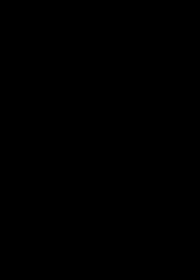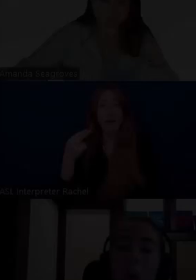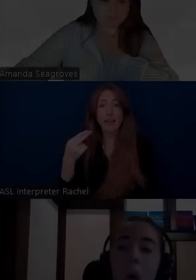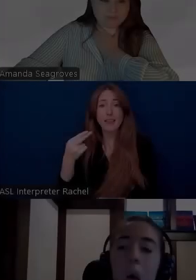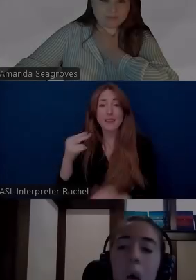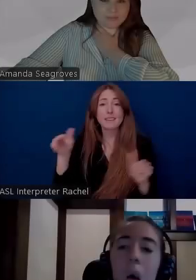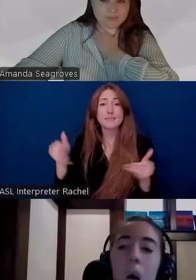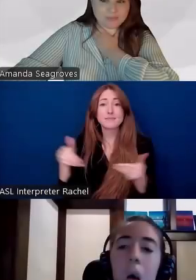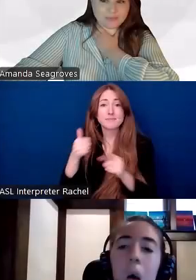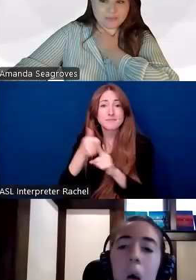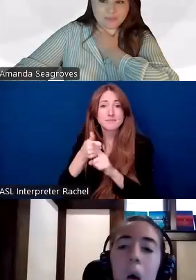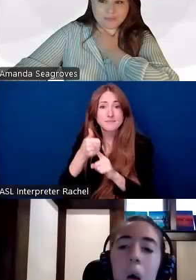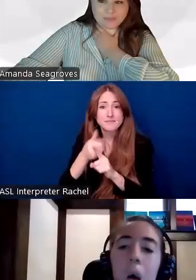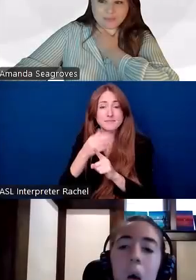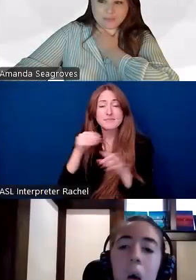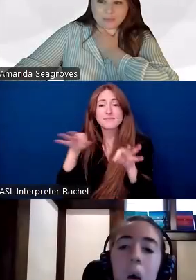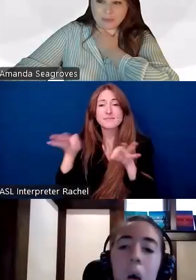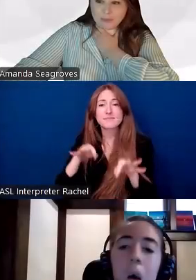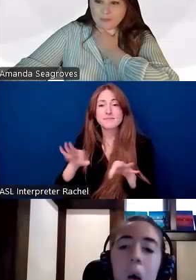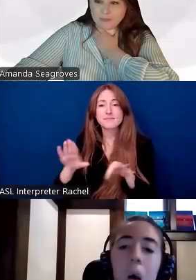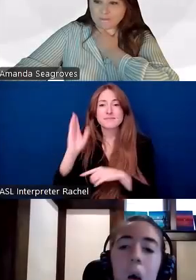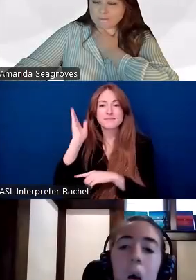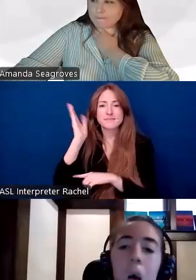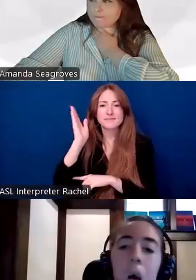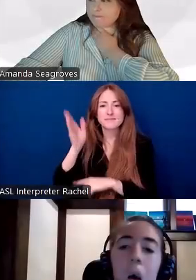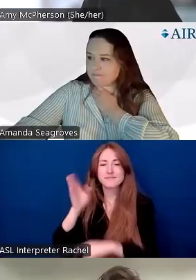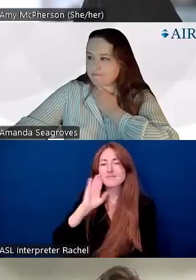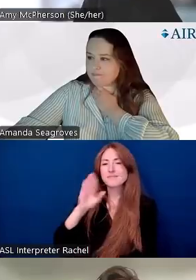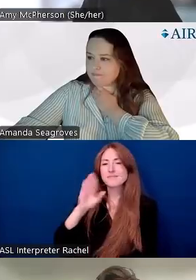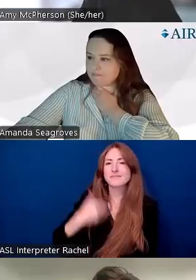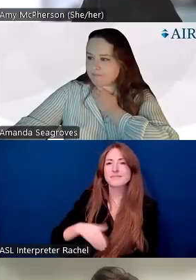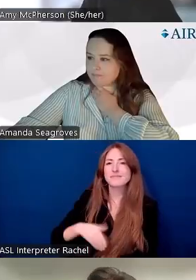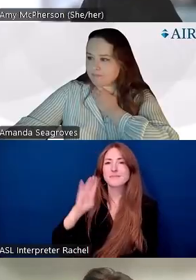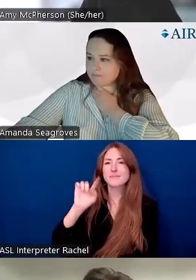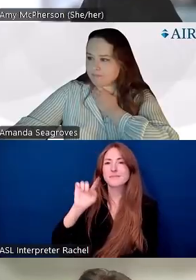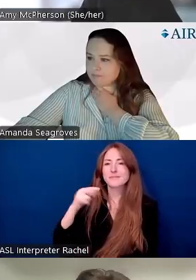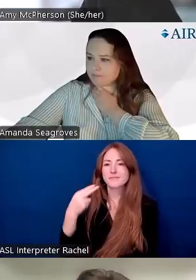Beth Stoffmacher: Hi everyone. My name is Beth Stoffmacher, and I am the arts specialist at the